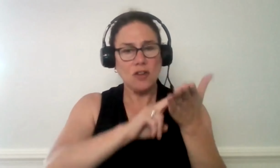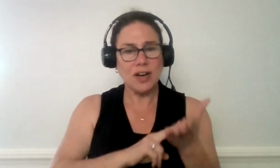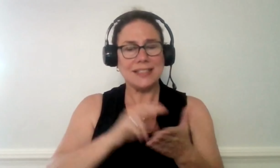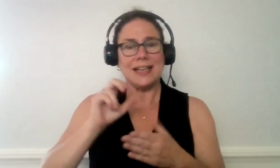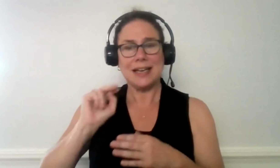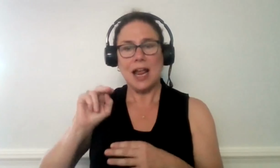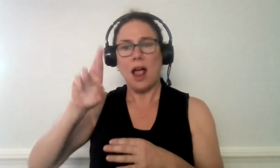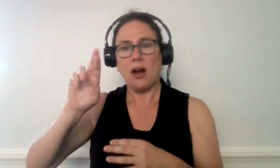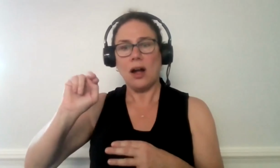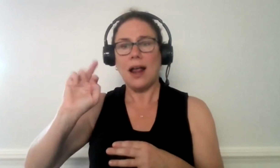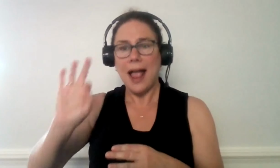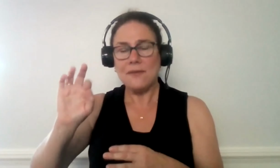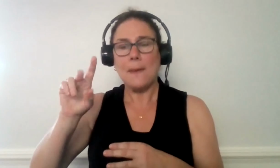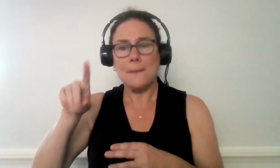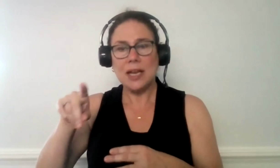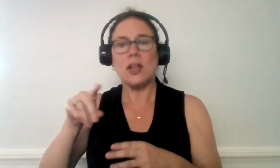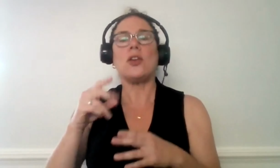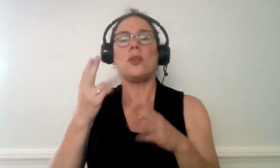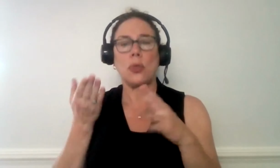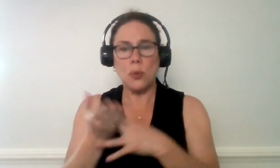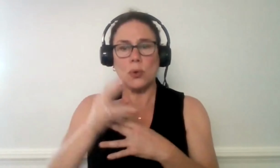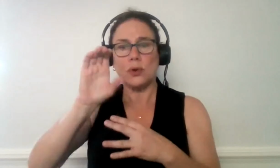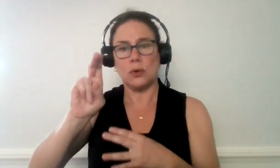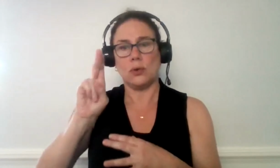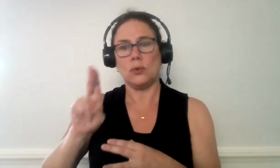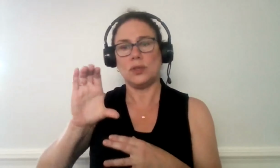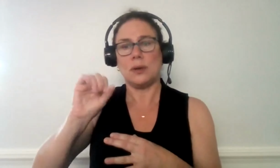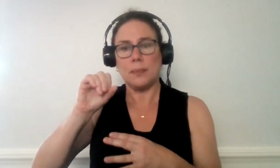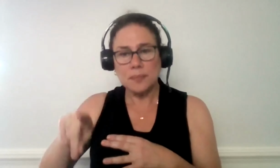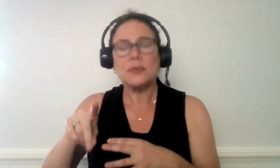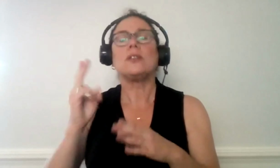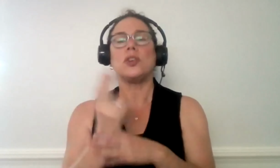So that you could actually use on mobile devices, and